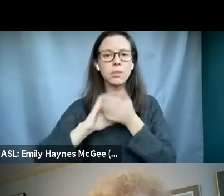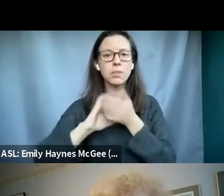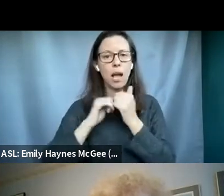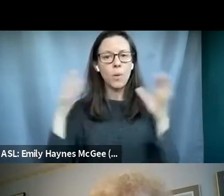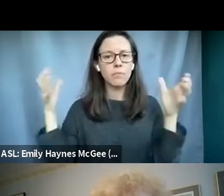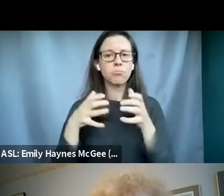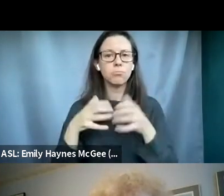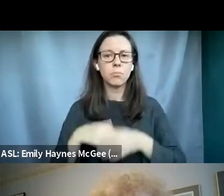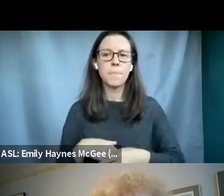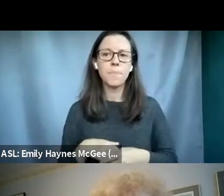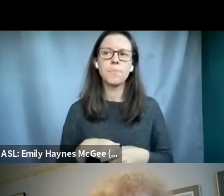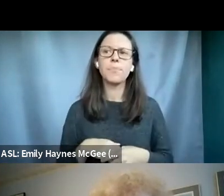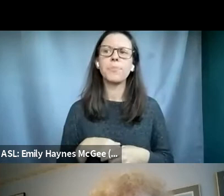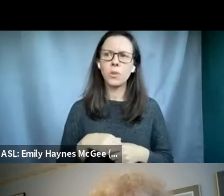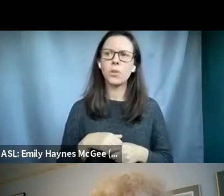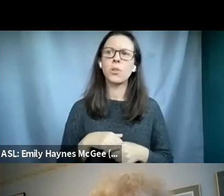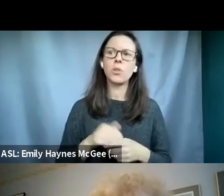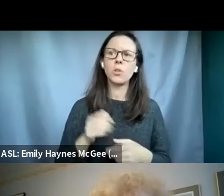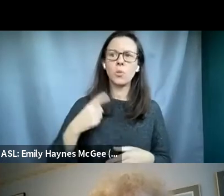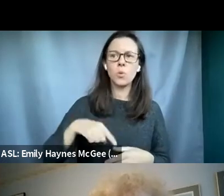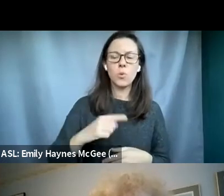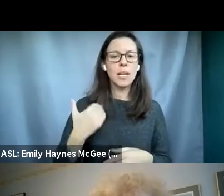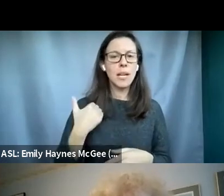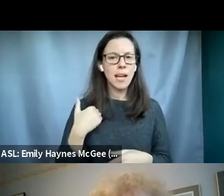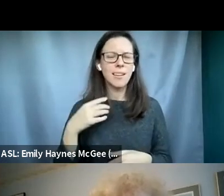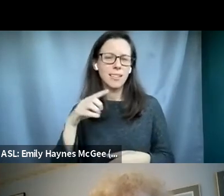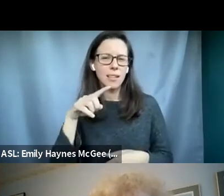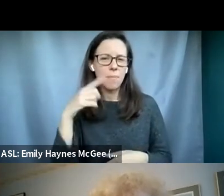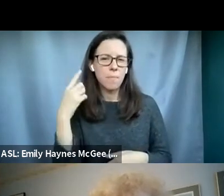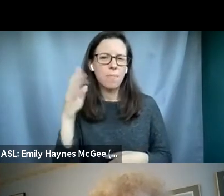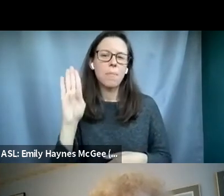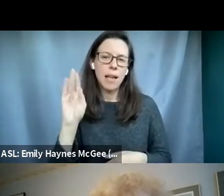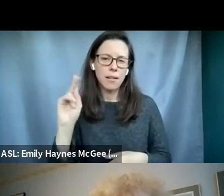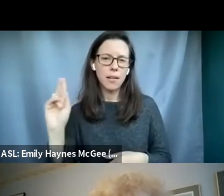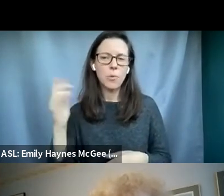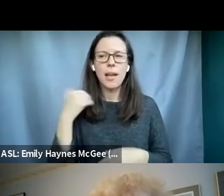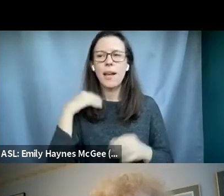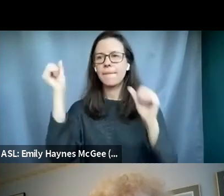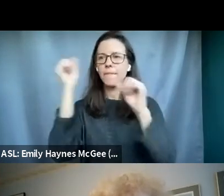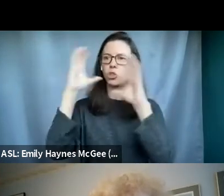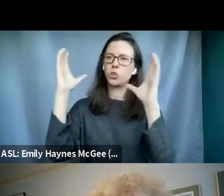I know that we had our own sort of vision for what we wanted and what we saw in our